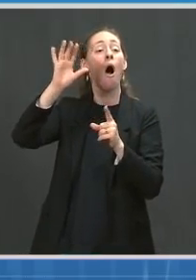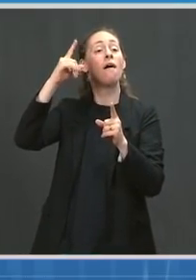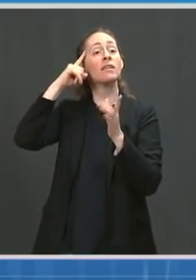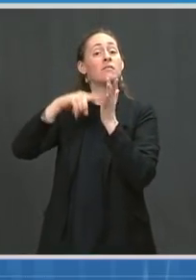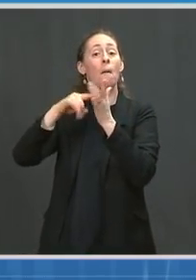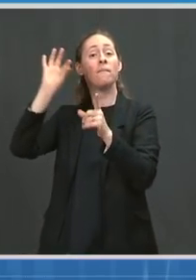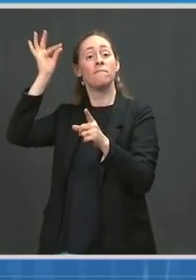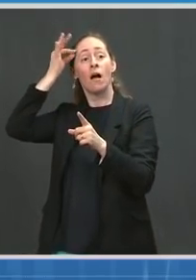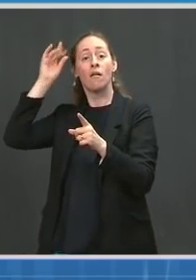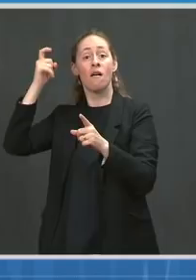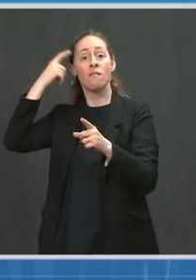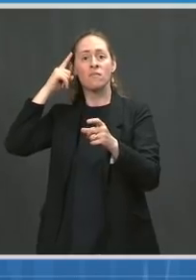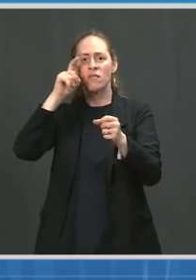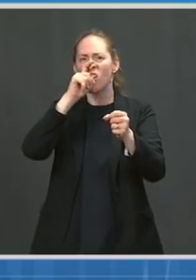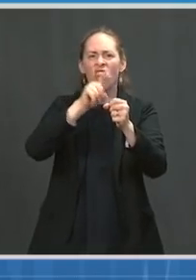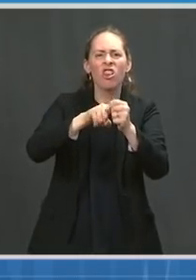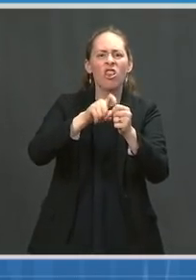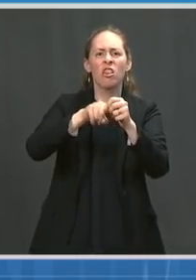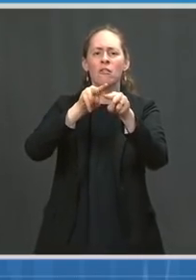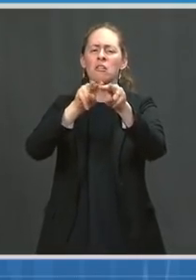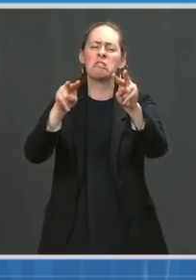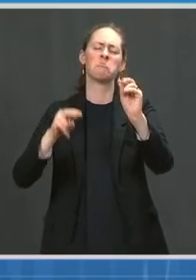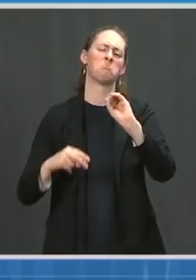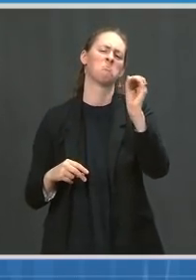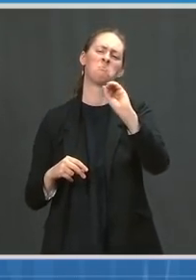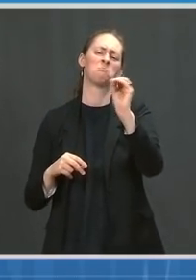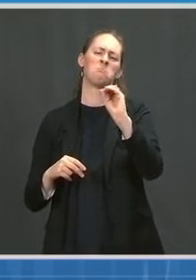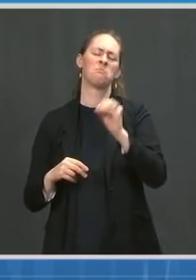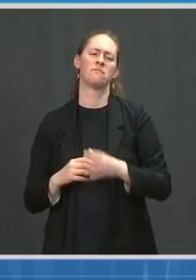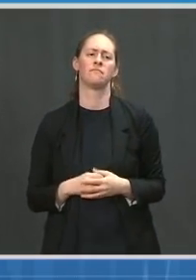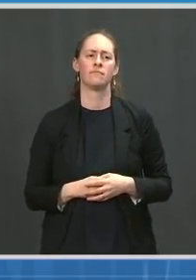Next question. Moderator: Erin Billups, Spectrum News.